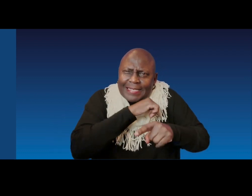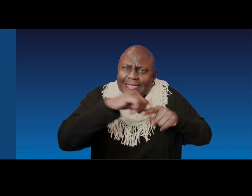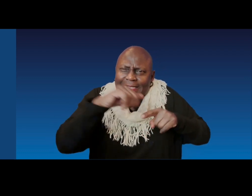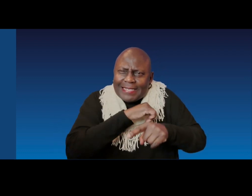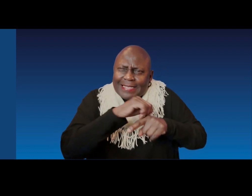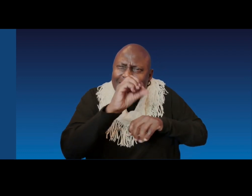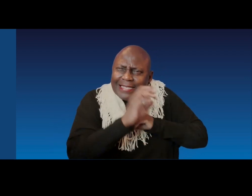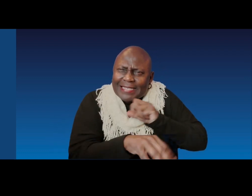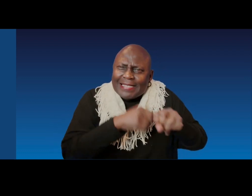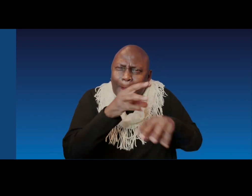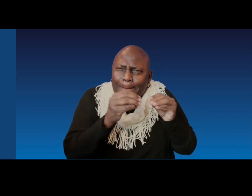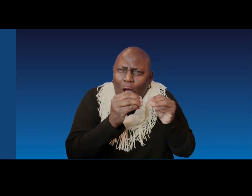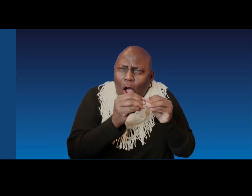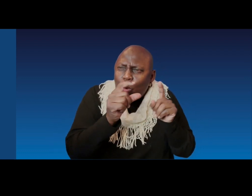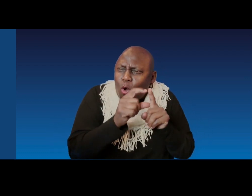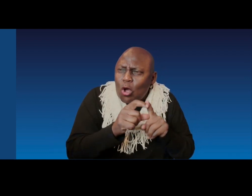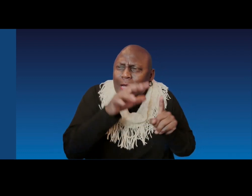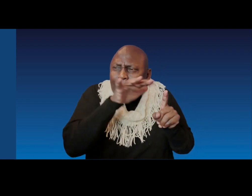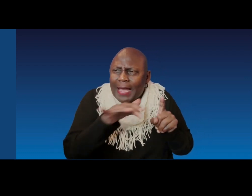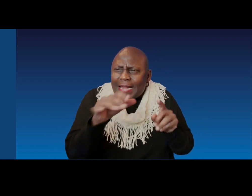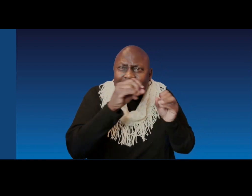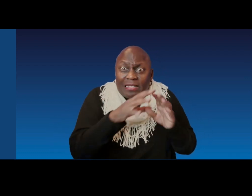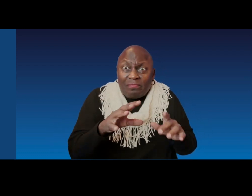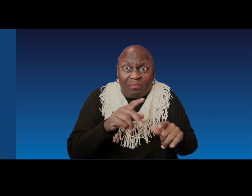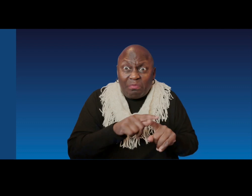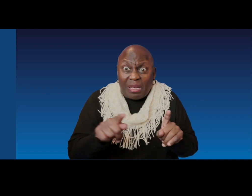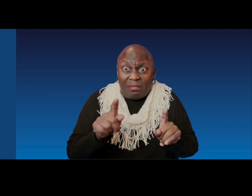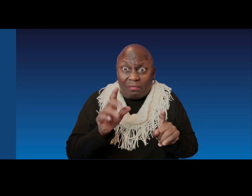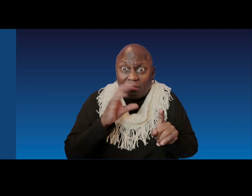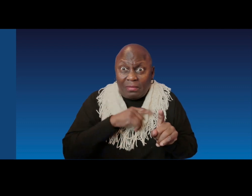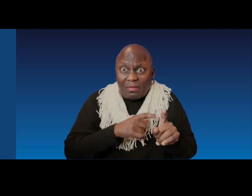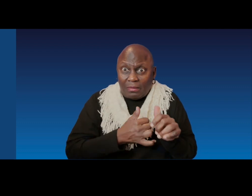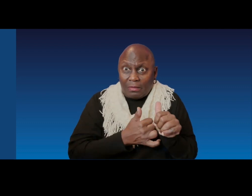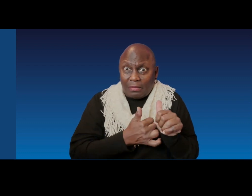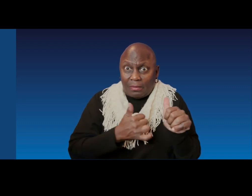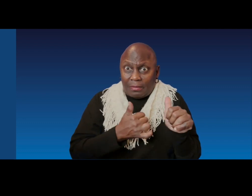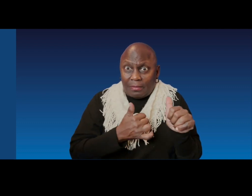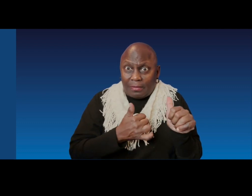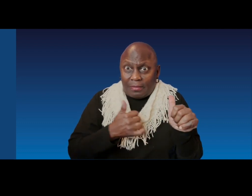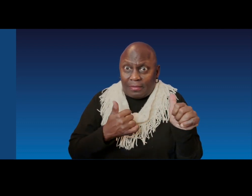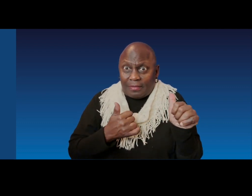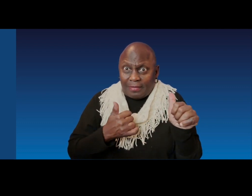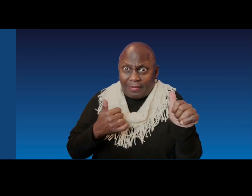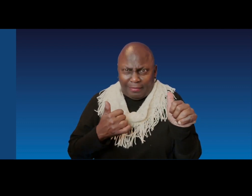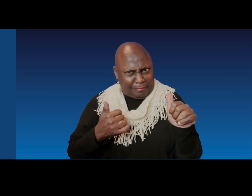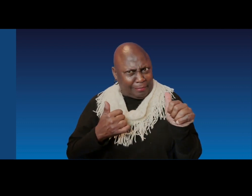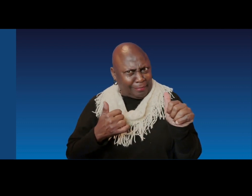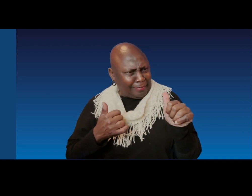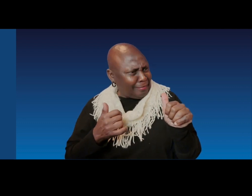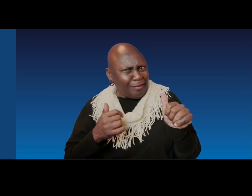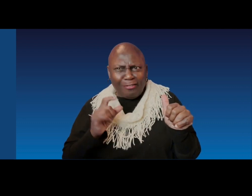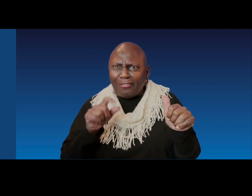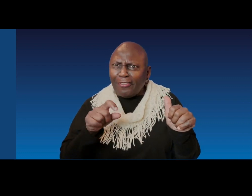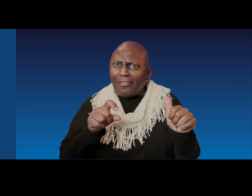Often an adult will sit with the child and give more vocabulary, more grammar, more writing and spelling and practice repetitively.